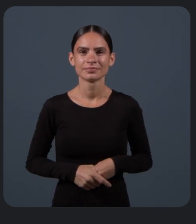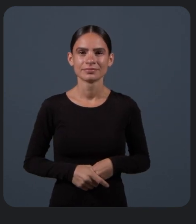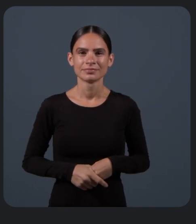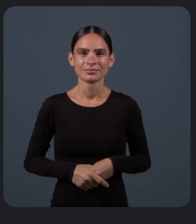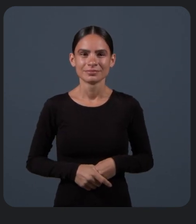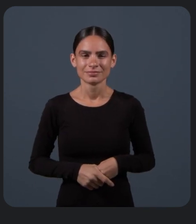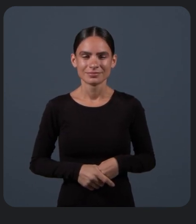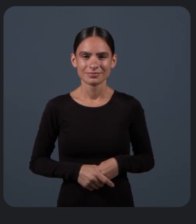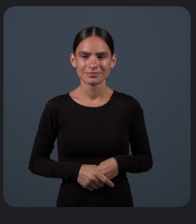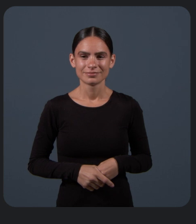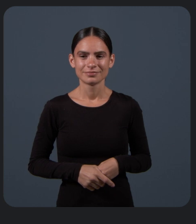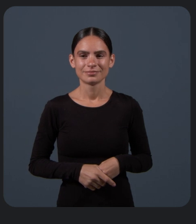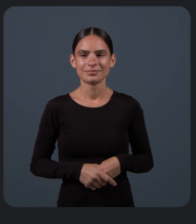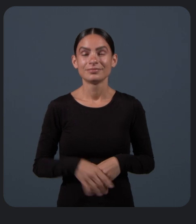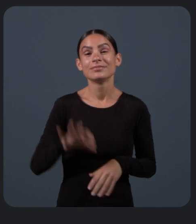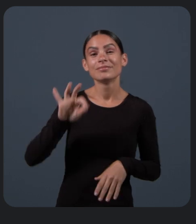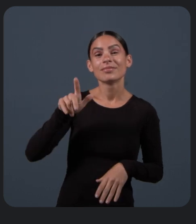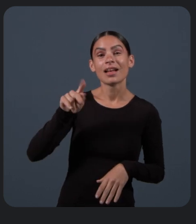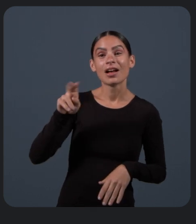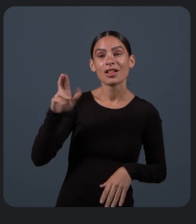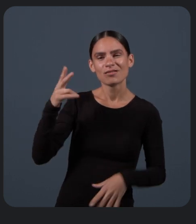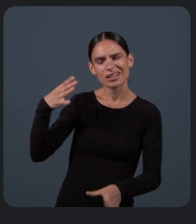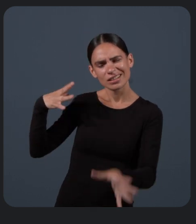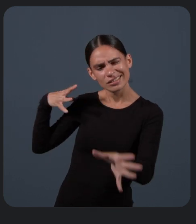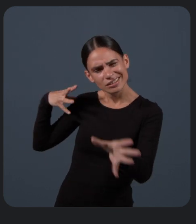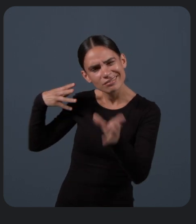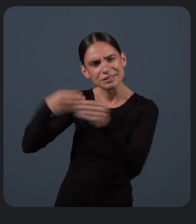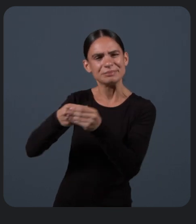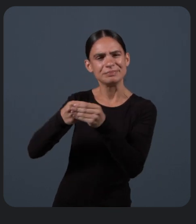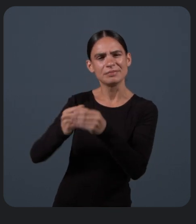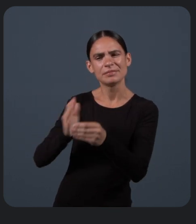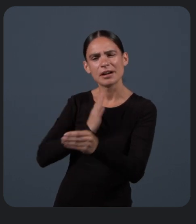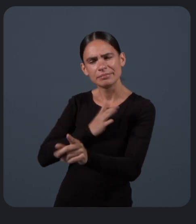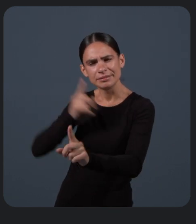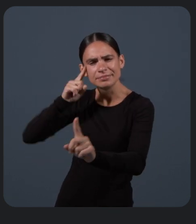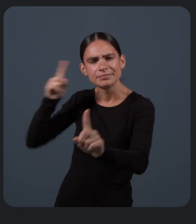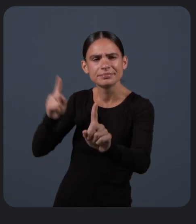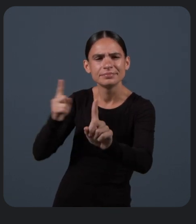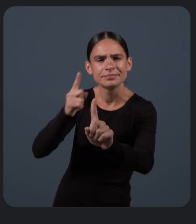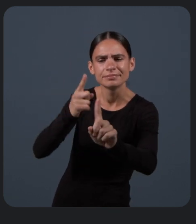And Flutter 3 is the culmination of our journey to fill out the platforms supported by Flutter.